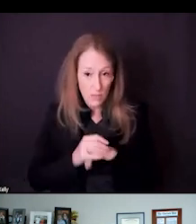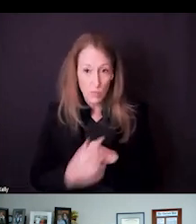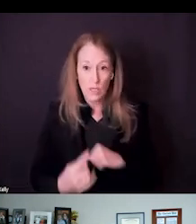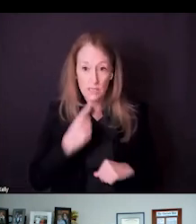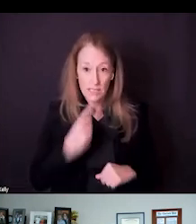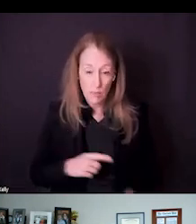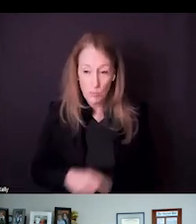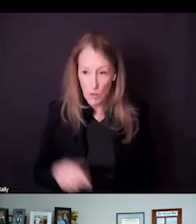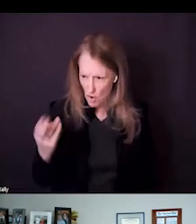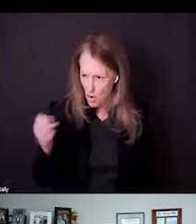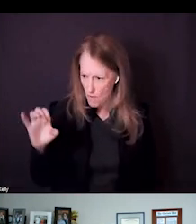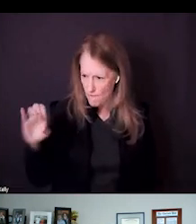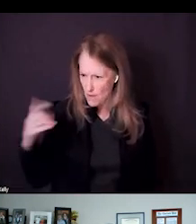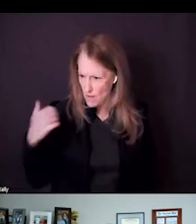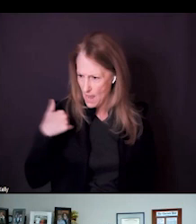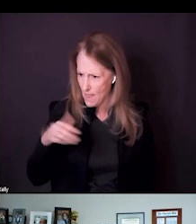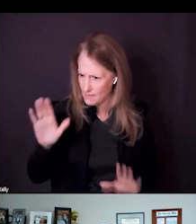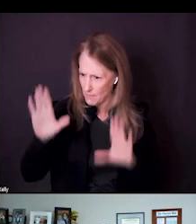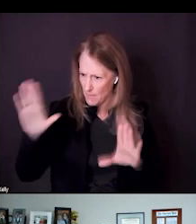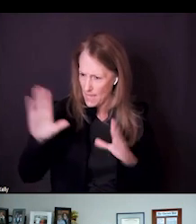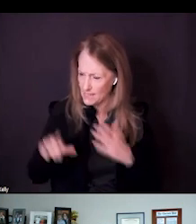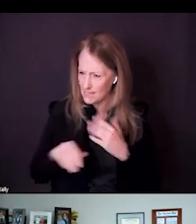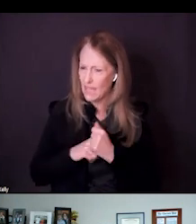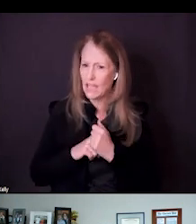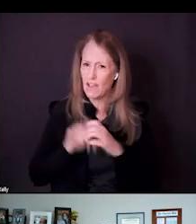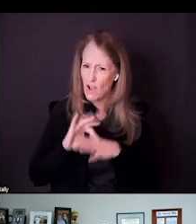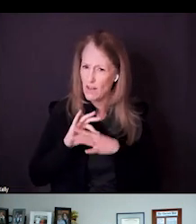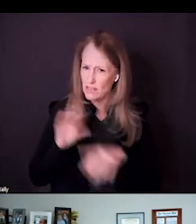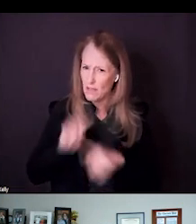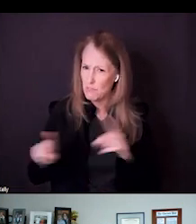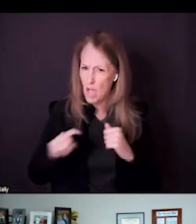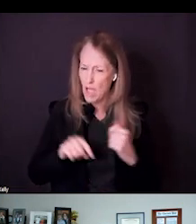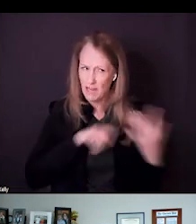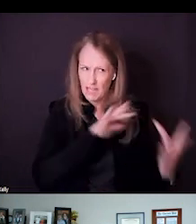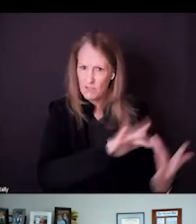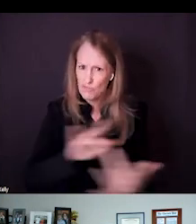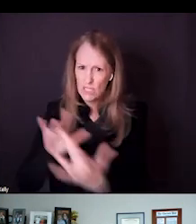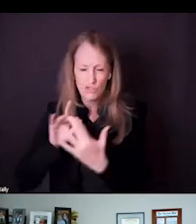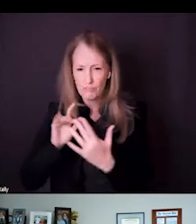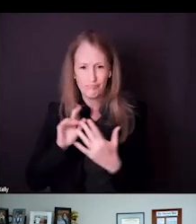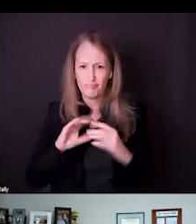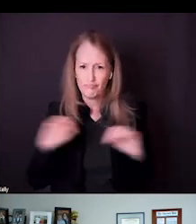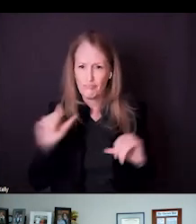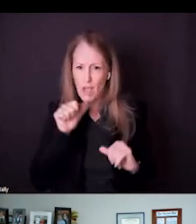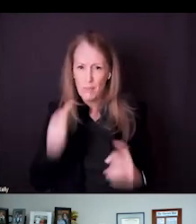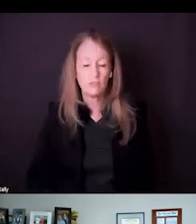PEOPLE WITH IT. I SEE THAT IDEN HAS, IN FACT, JOINED US. YOU